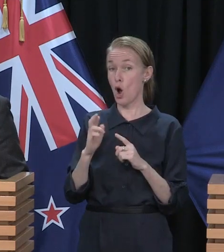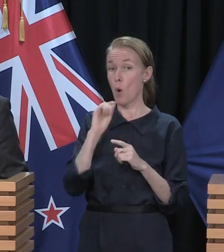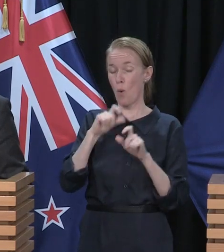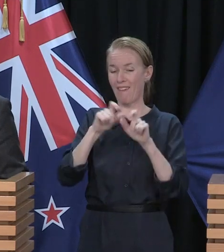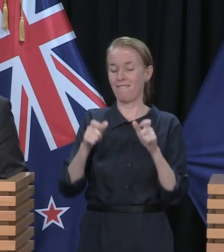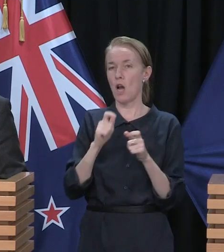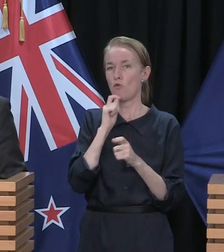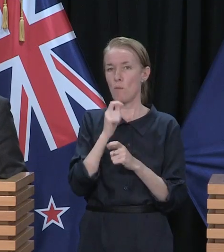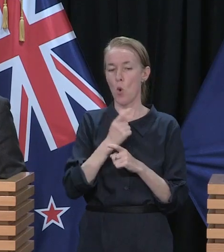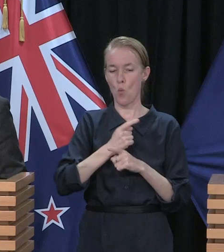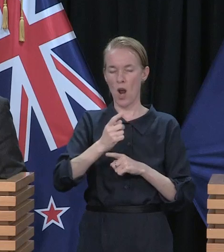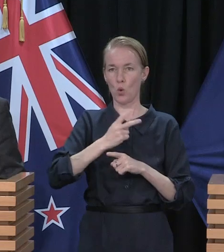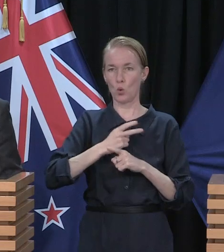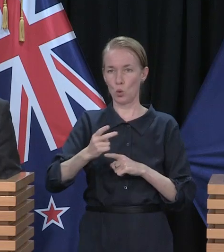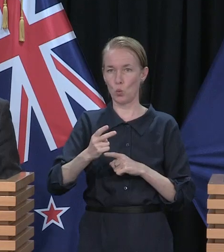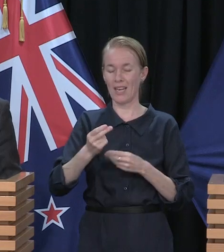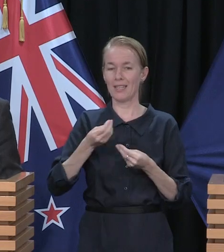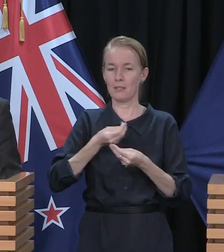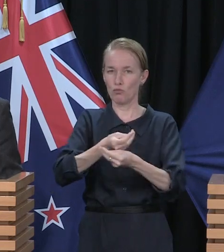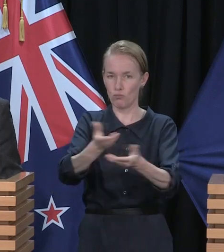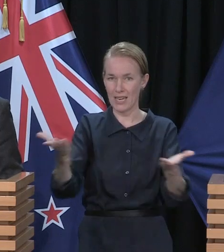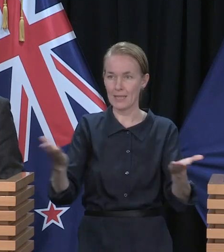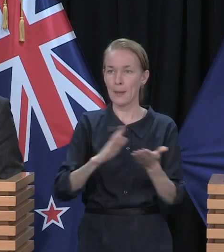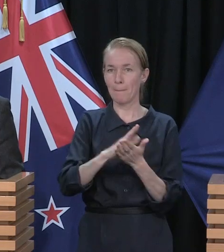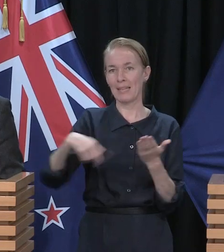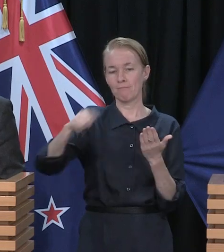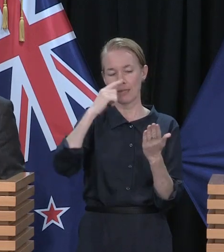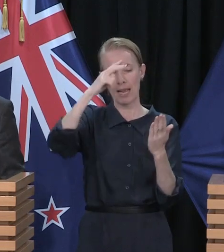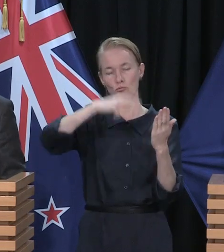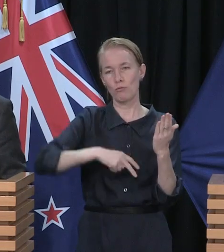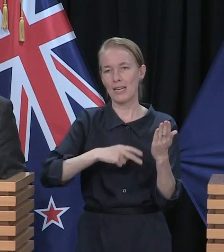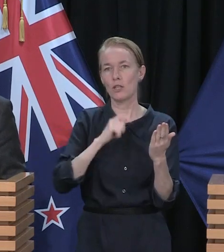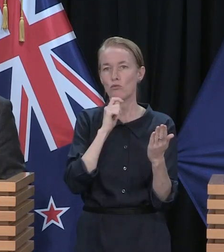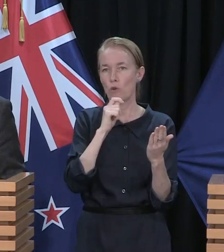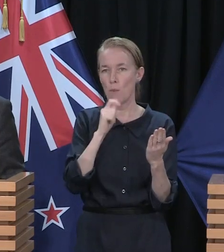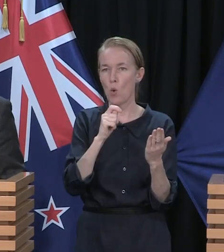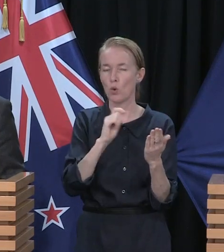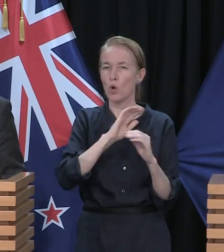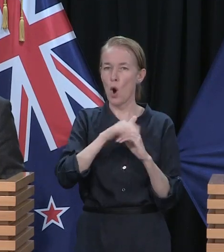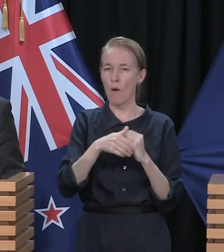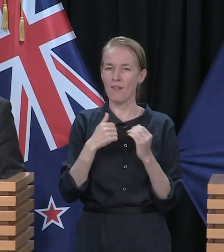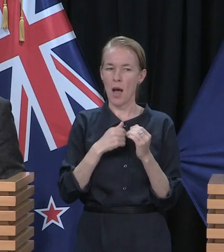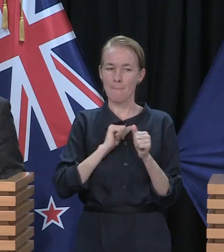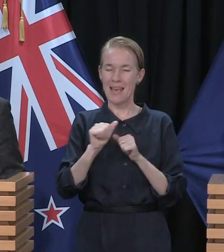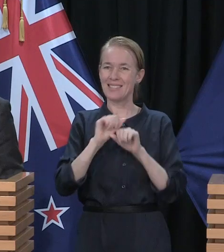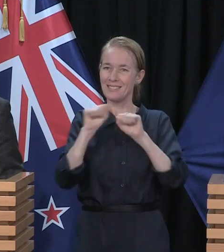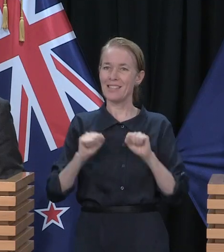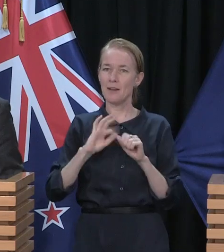have received the I believe too report. I hope to release that within the next tweak or two - couple of weeks so